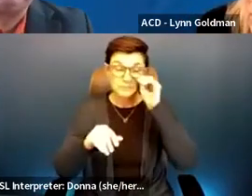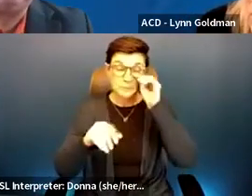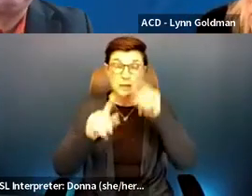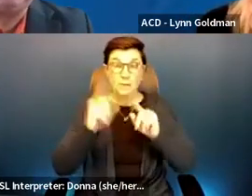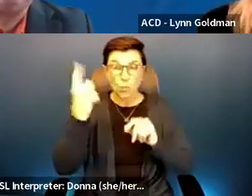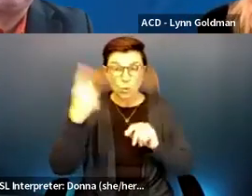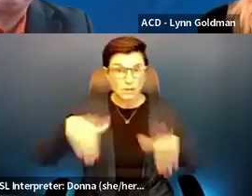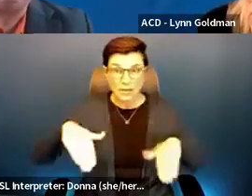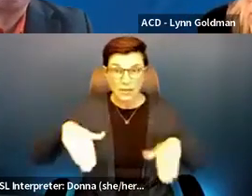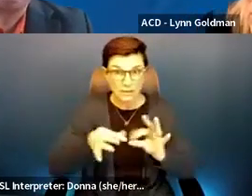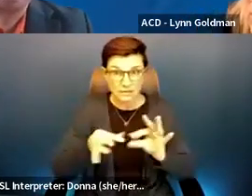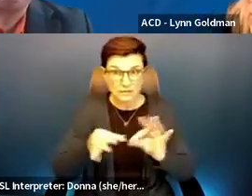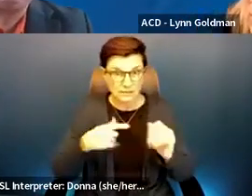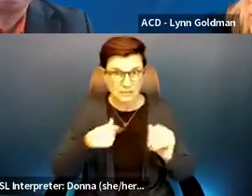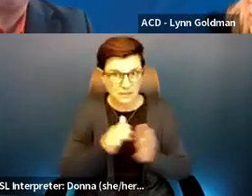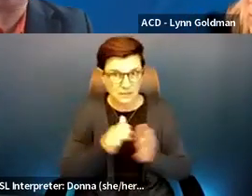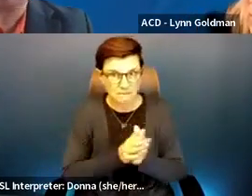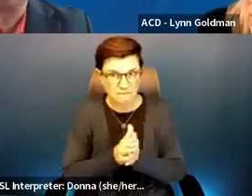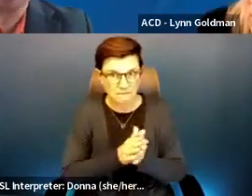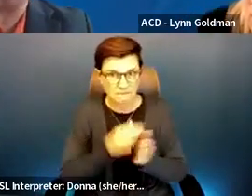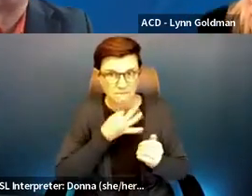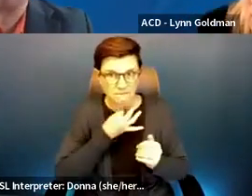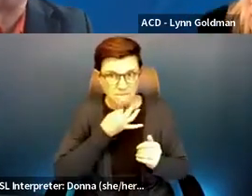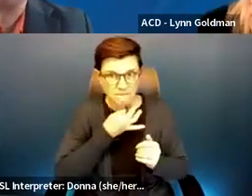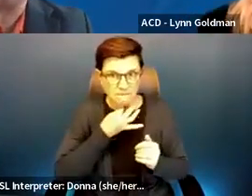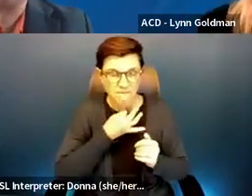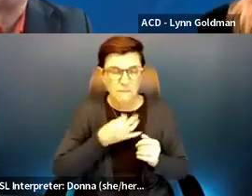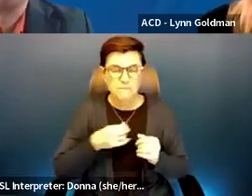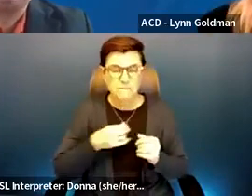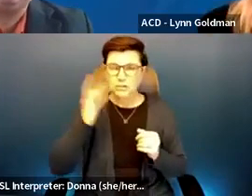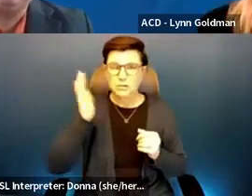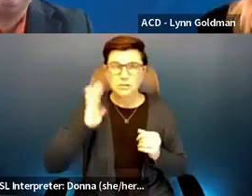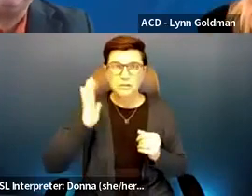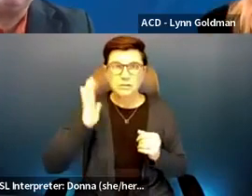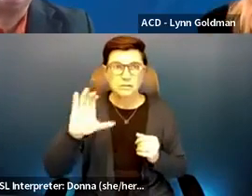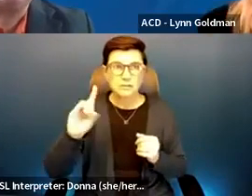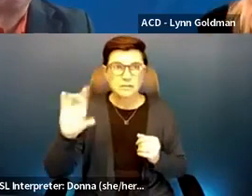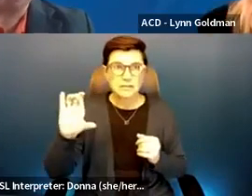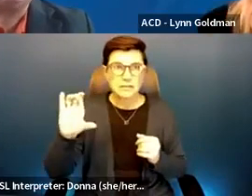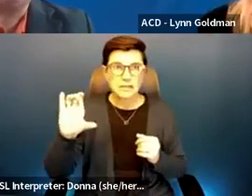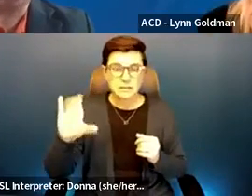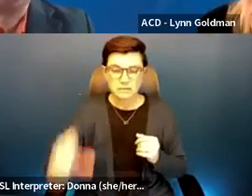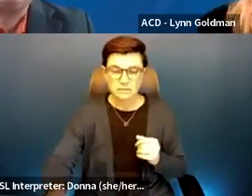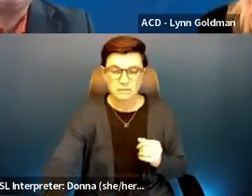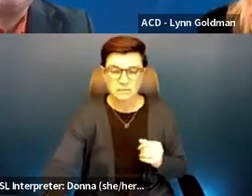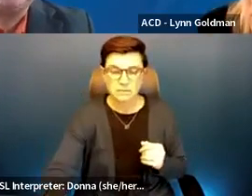in is because the CDC has for such a long time been seen as the gold standard, but on the international scene,